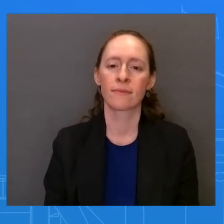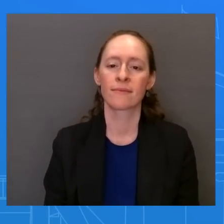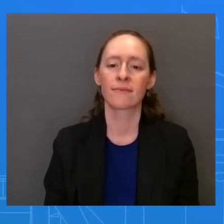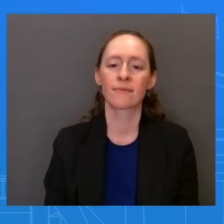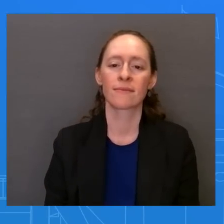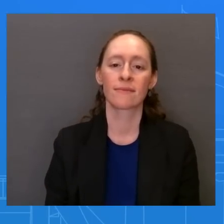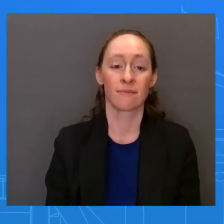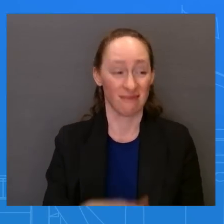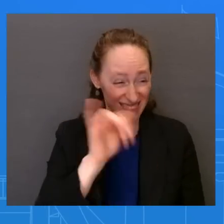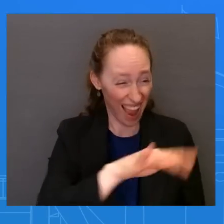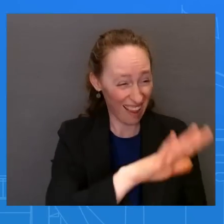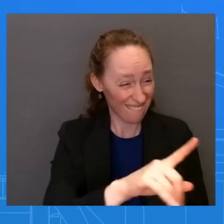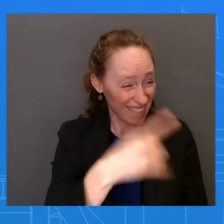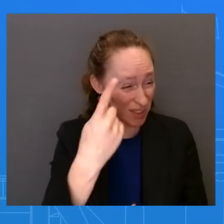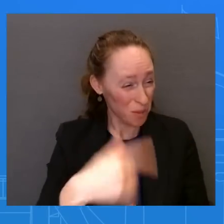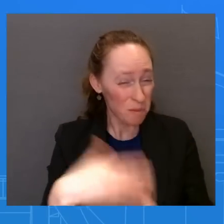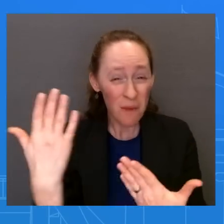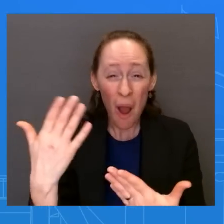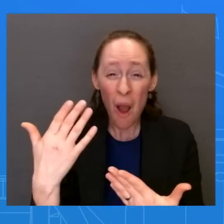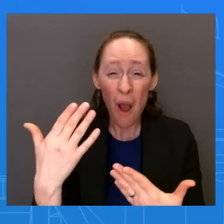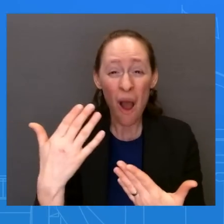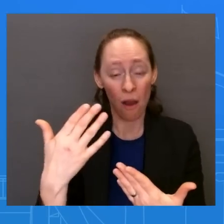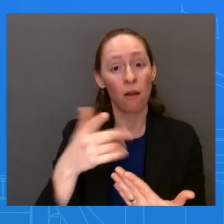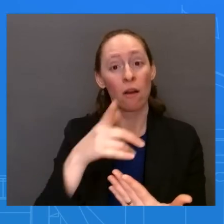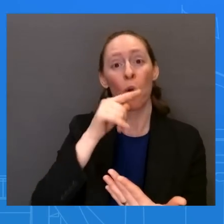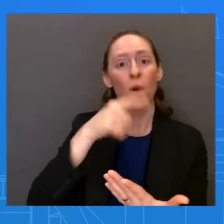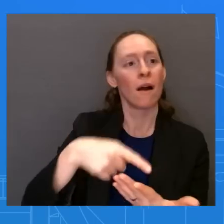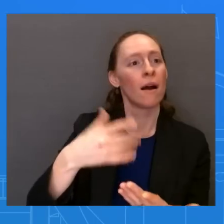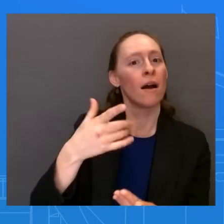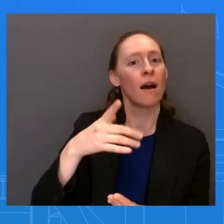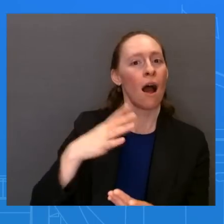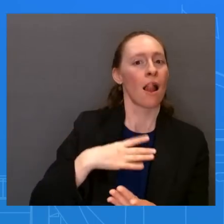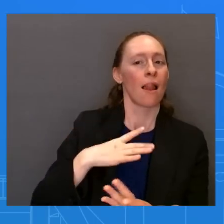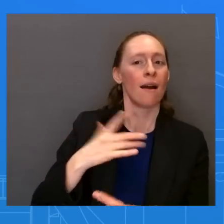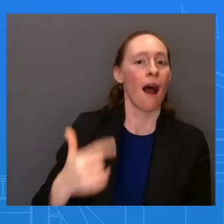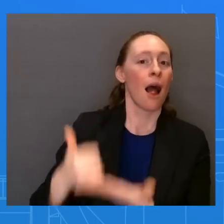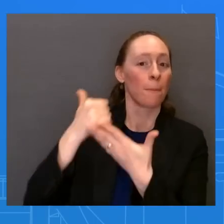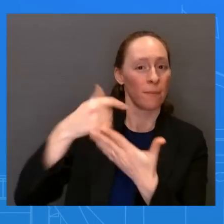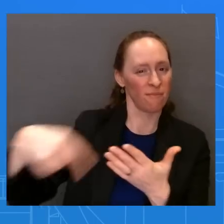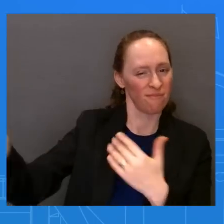They want to impose an unprecedented tax increase on middle-class families in the form